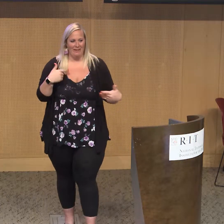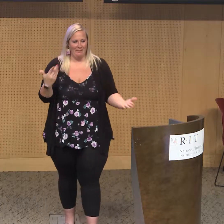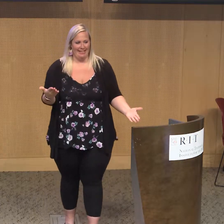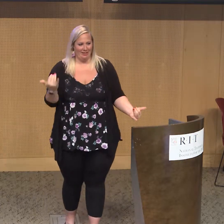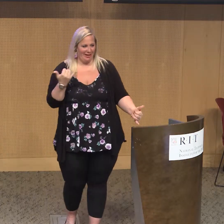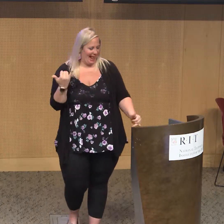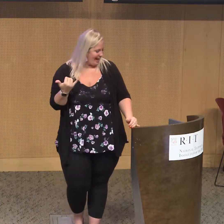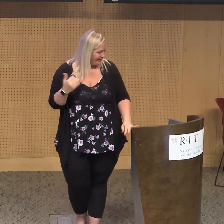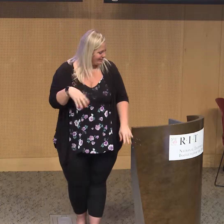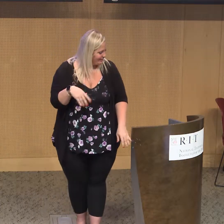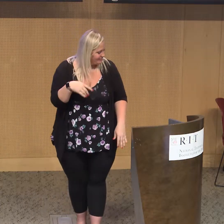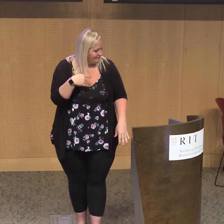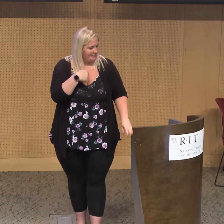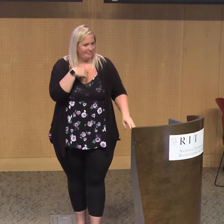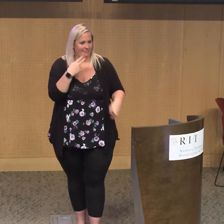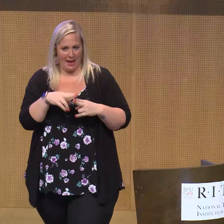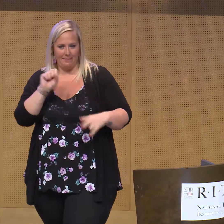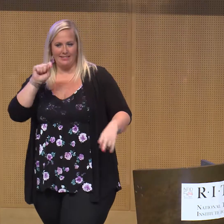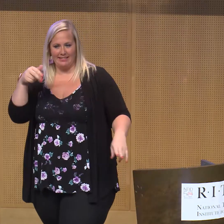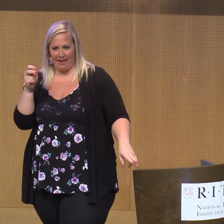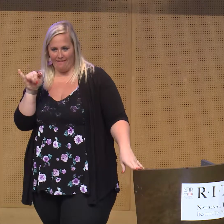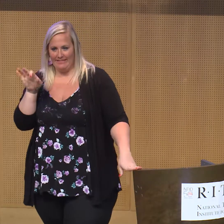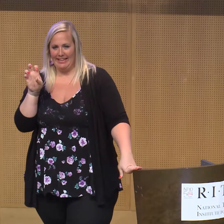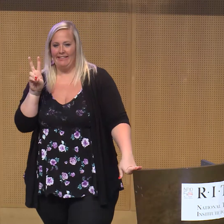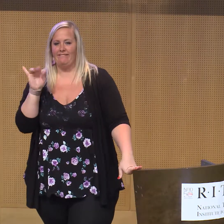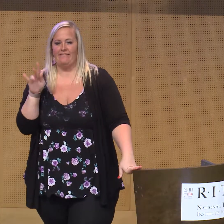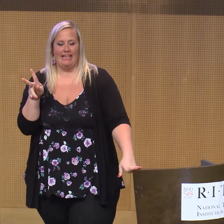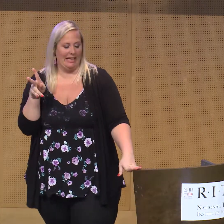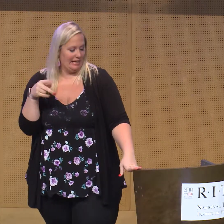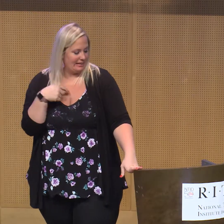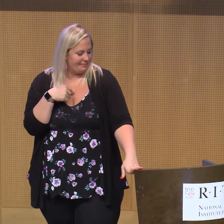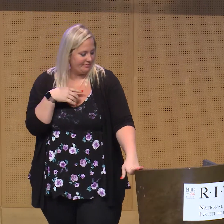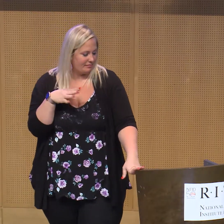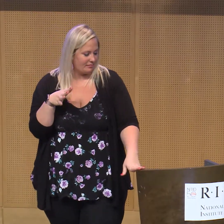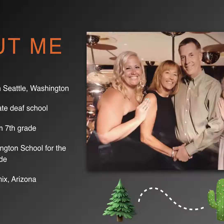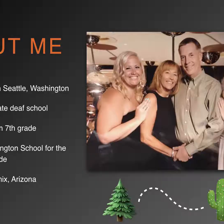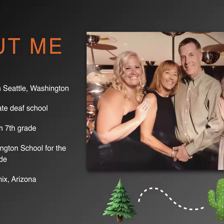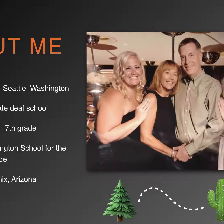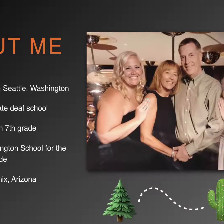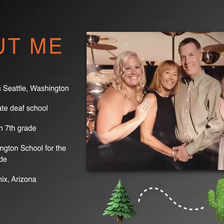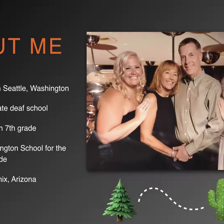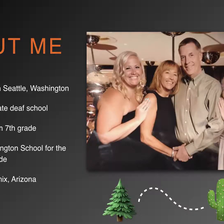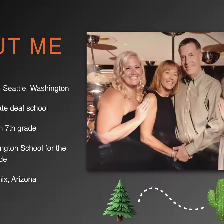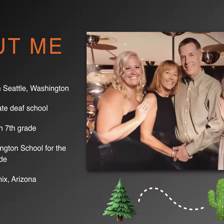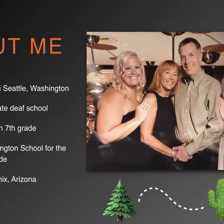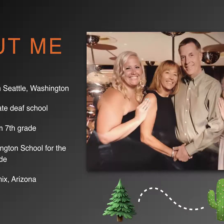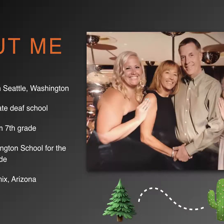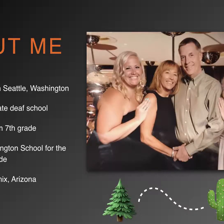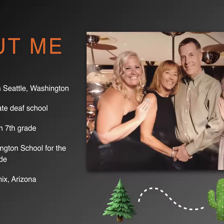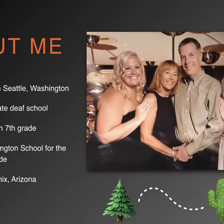Hi, everybody. Thanks for having me here today. My name is Stephanie Vik.